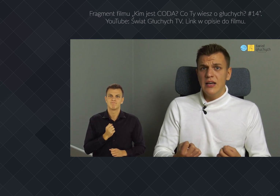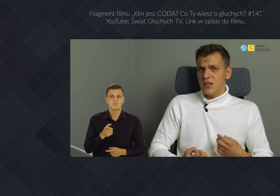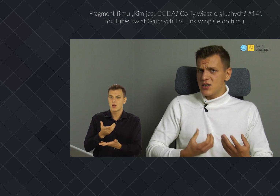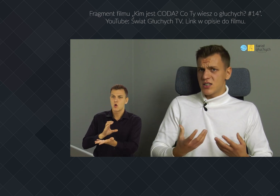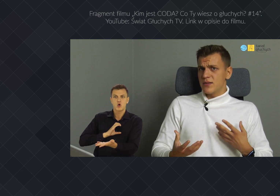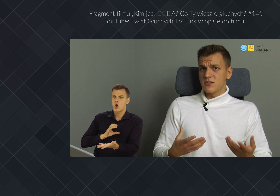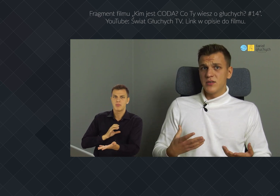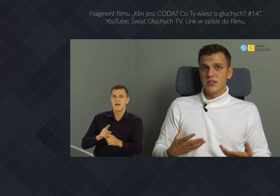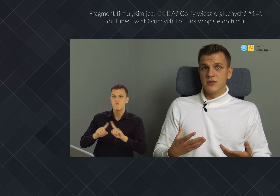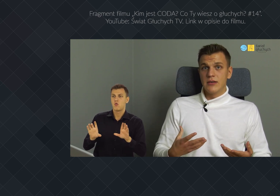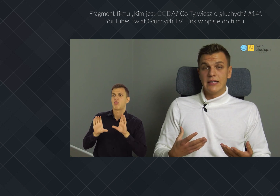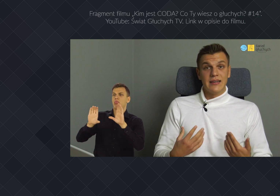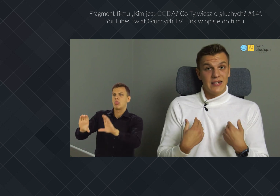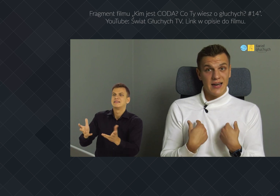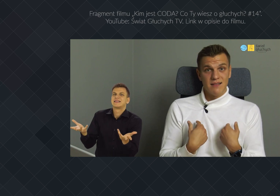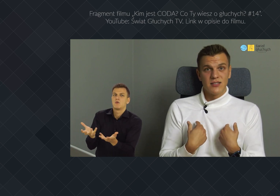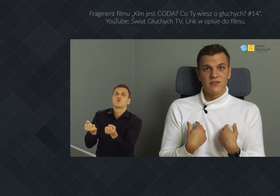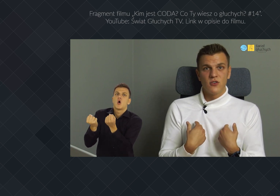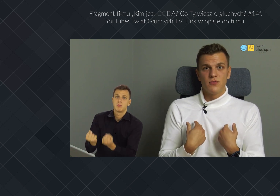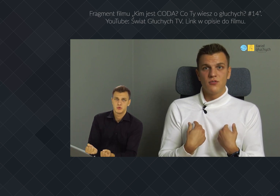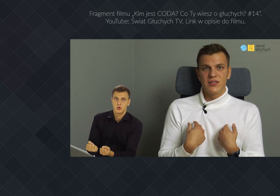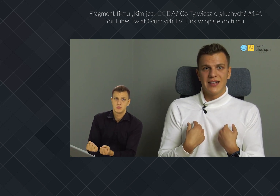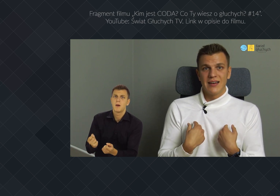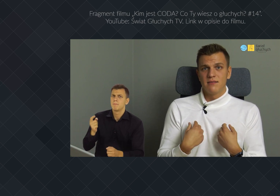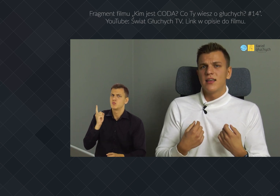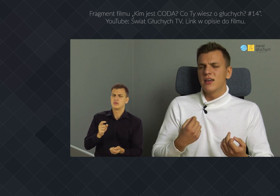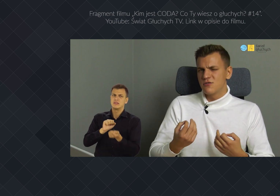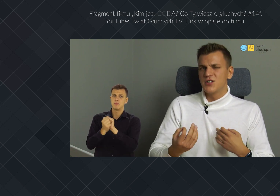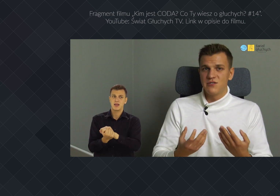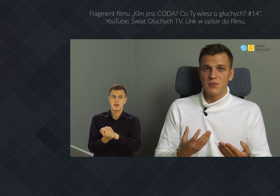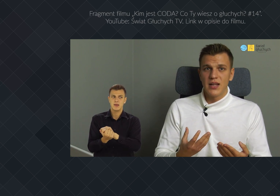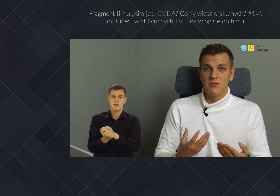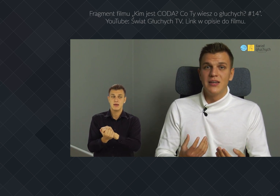and that it needs to be changed. From my point of view, I don't entirely agree.